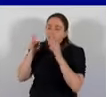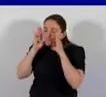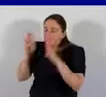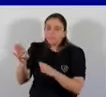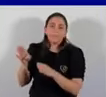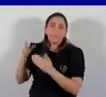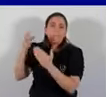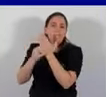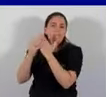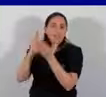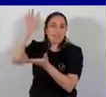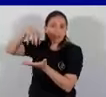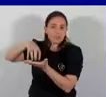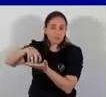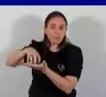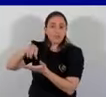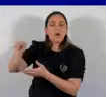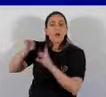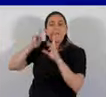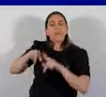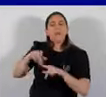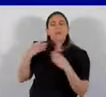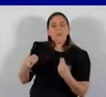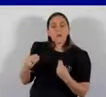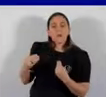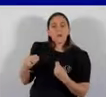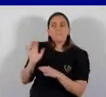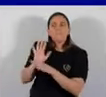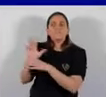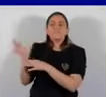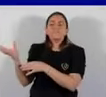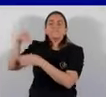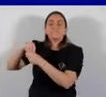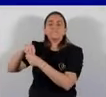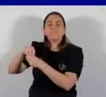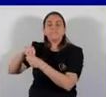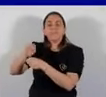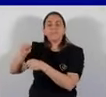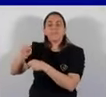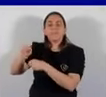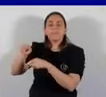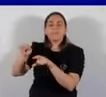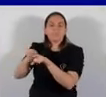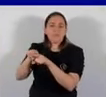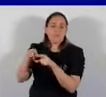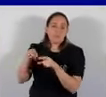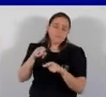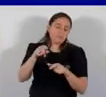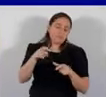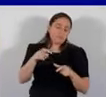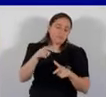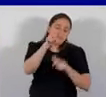Because it was a very complex issue So it deserved a ministry